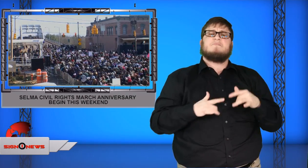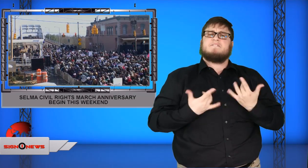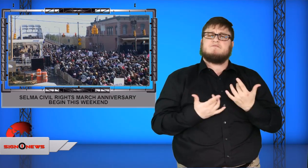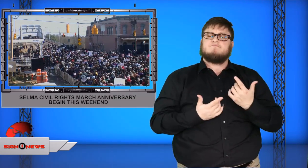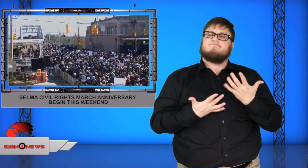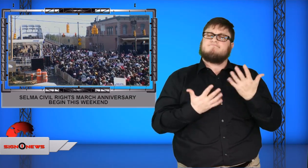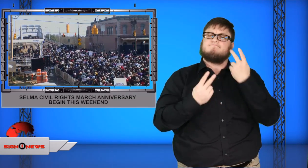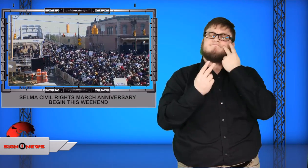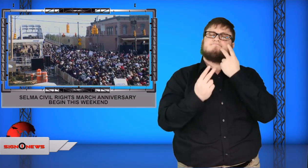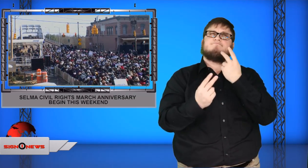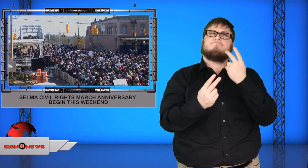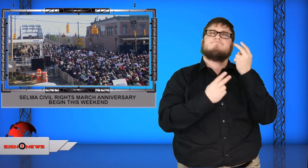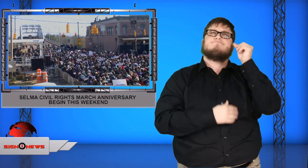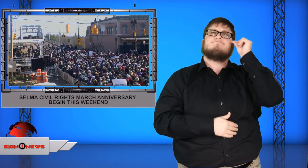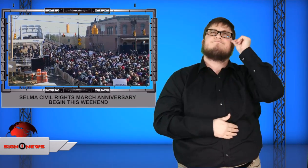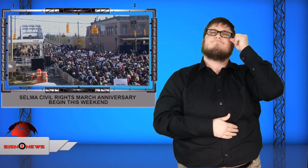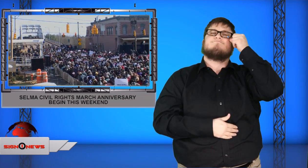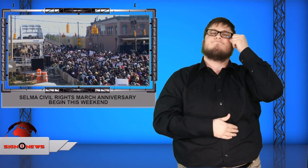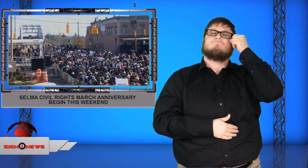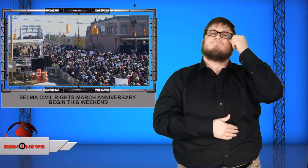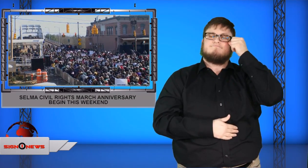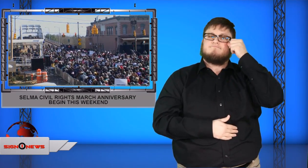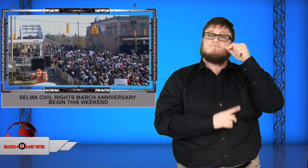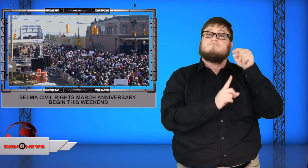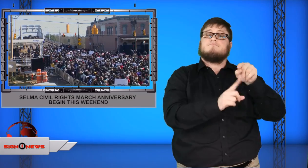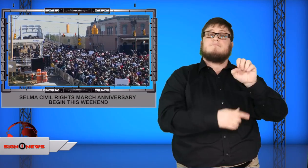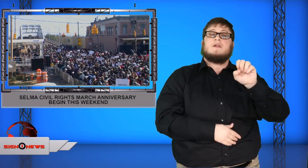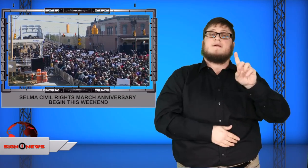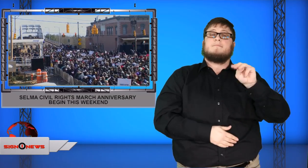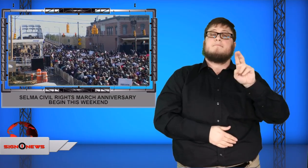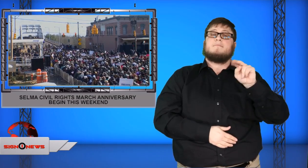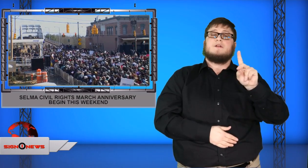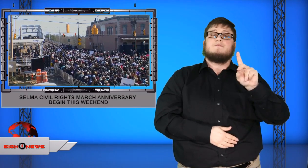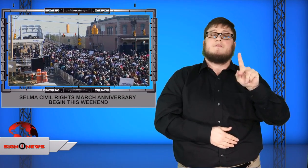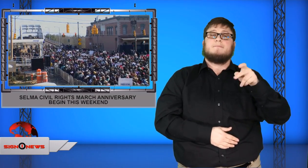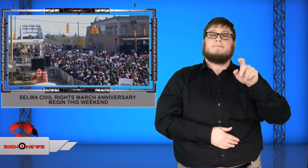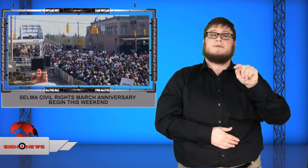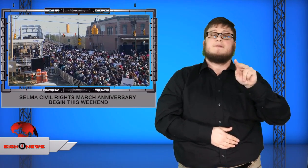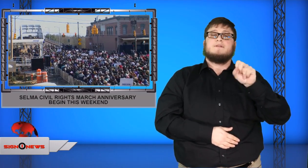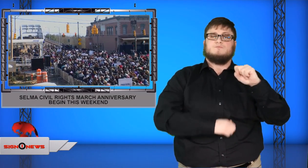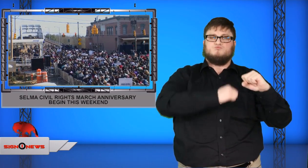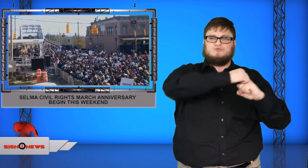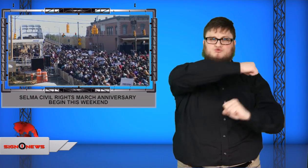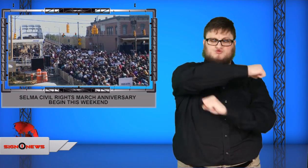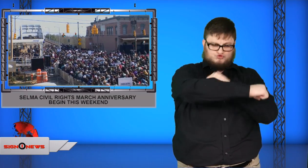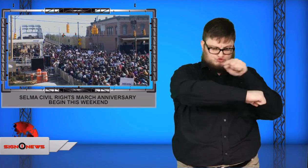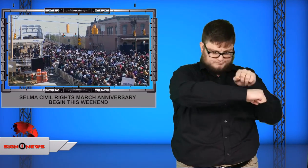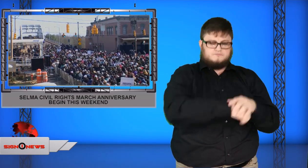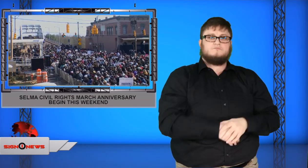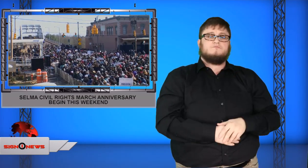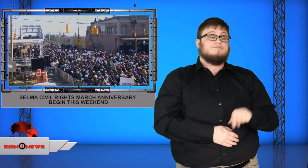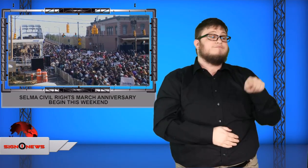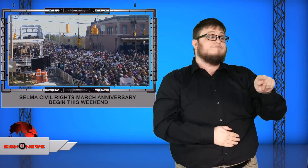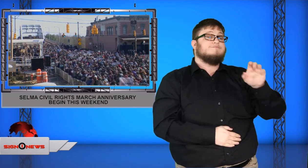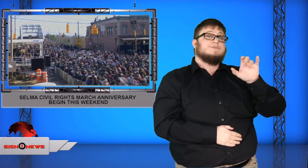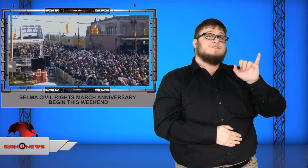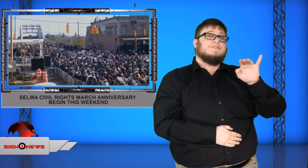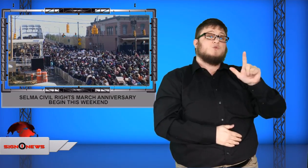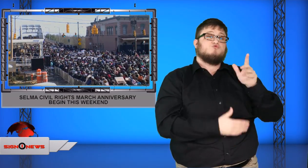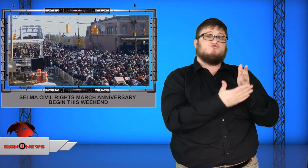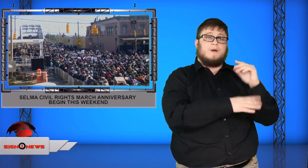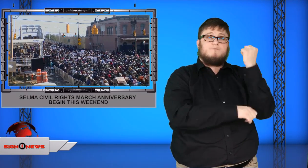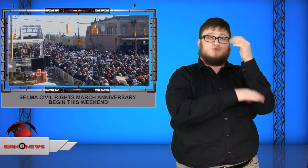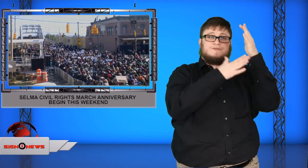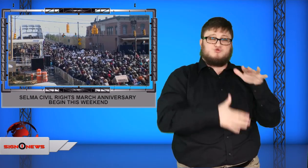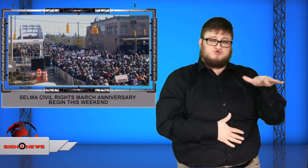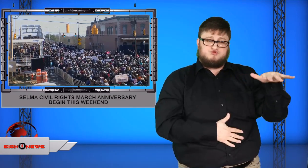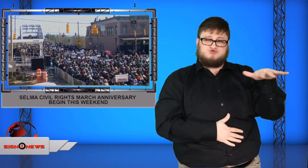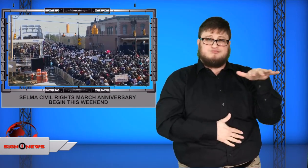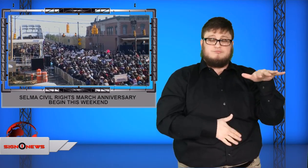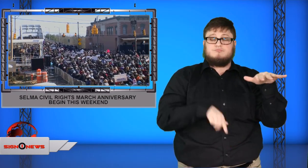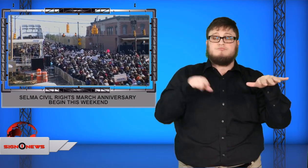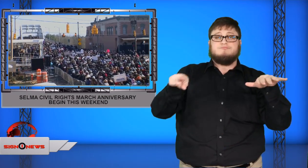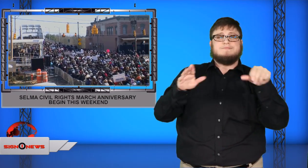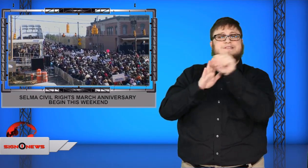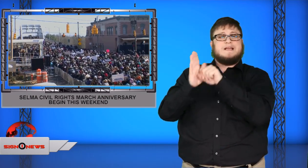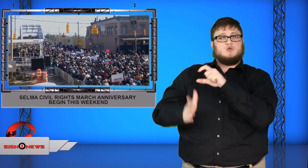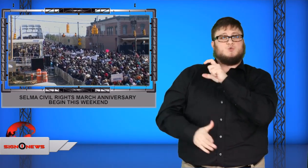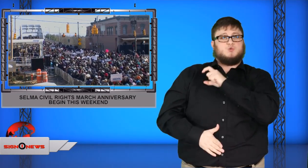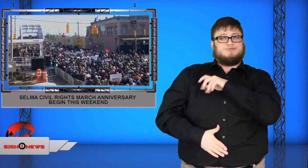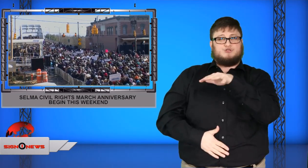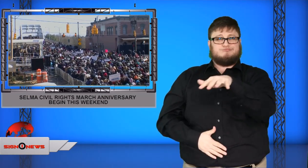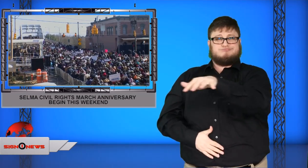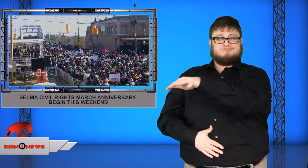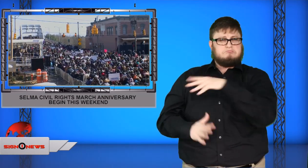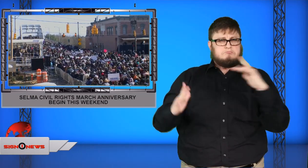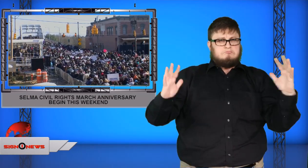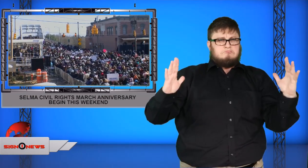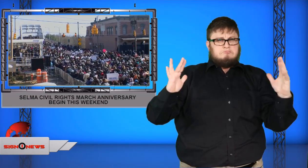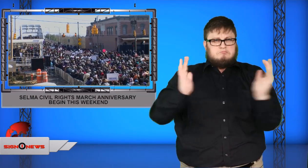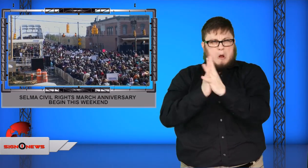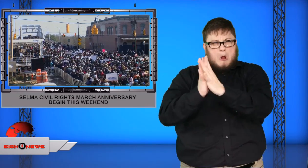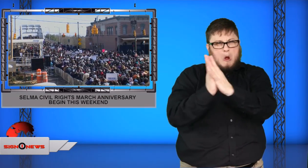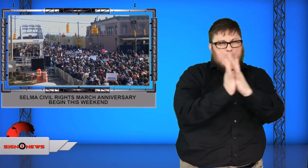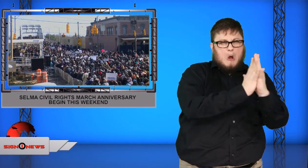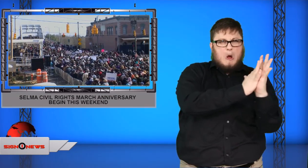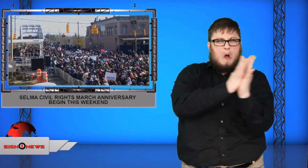This event remembers the battles between civil rights protesters and state troopers on the